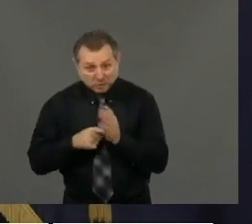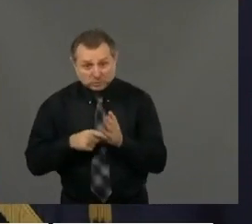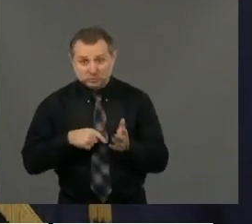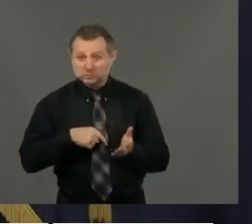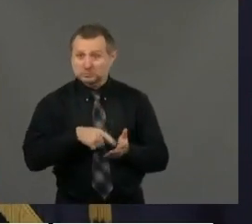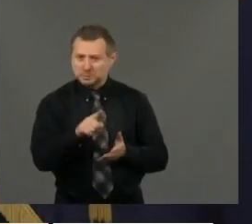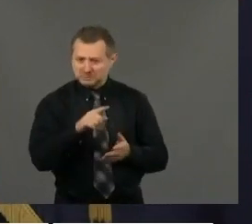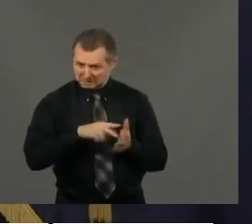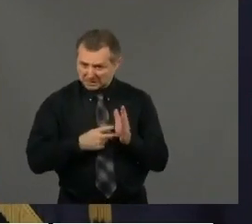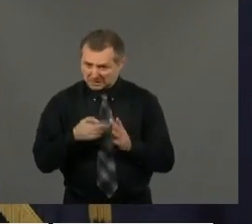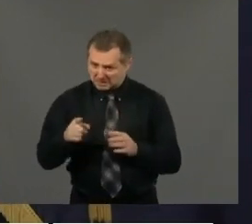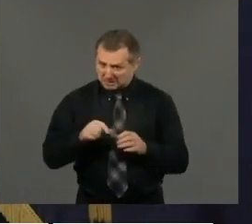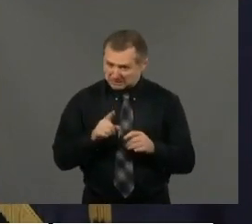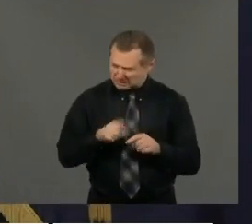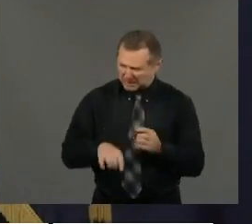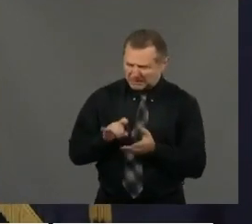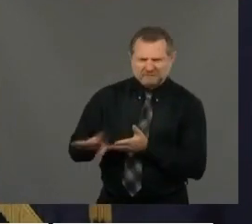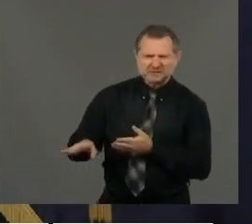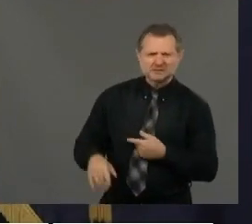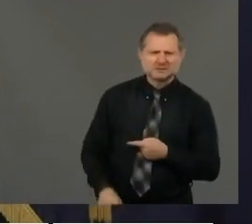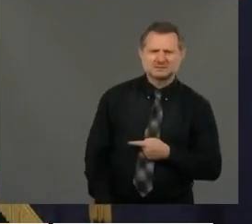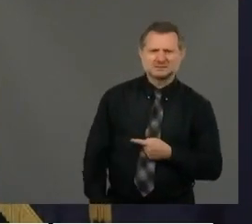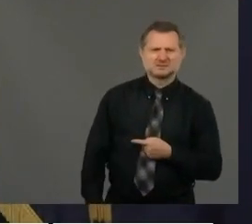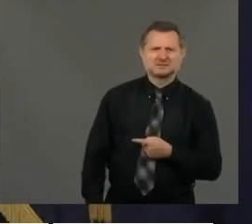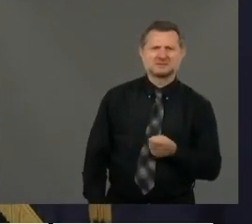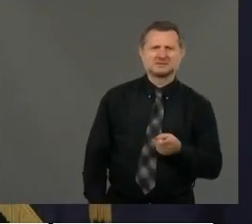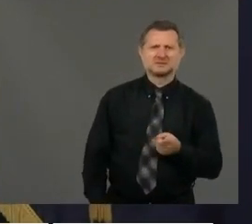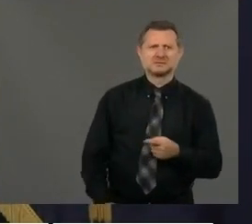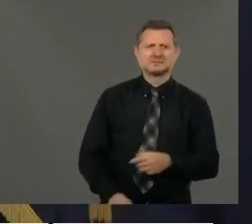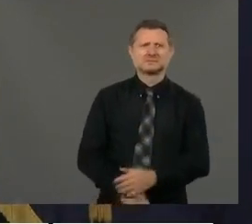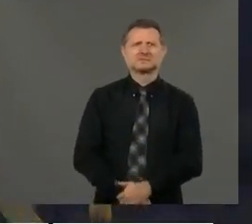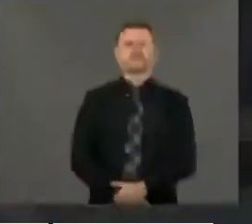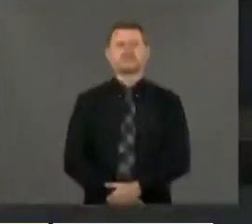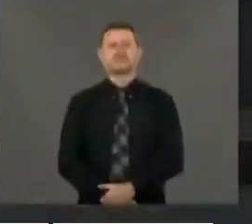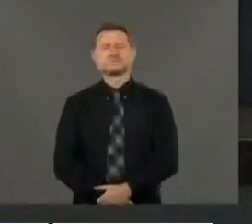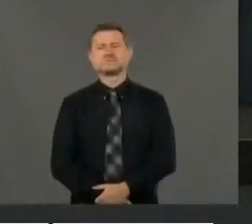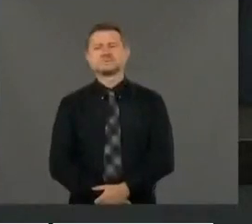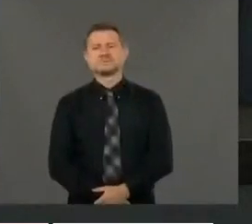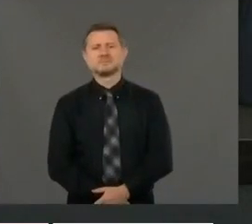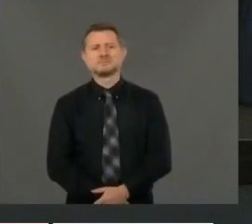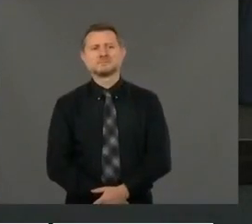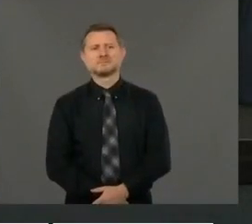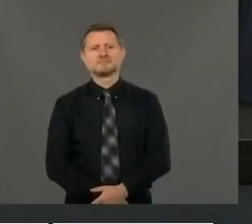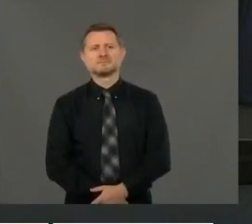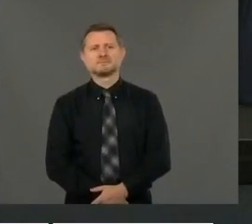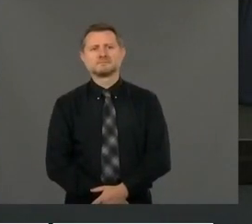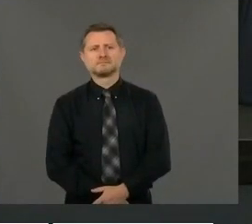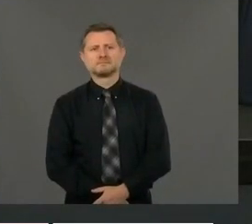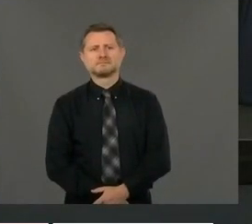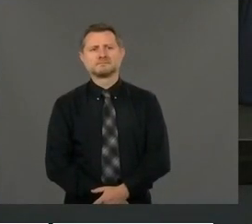THEY COULD PAY THEIR RENT.